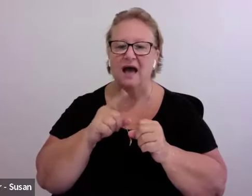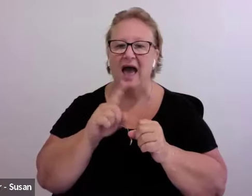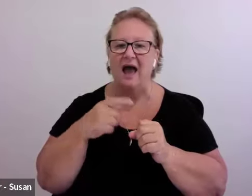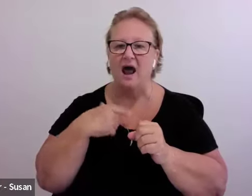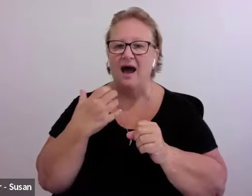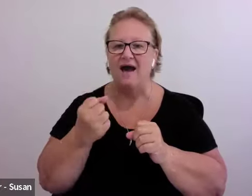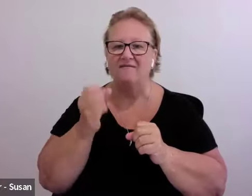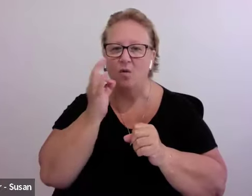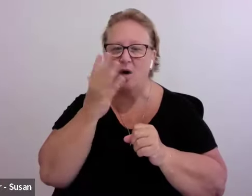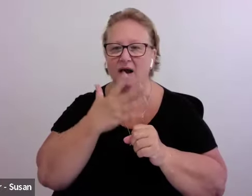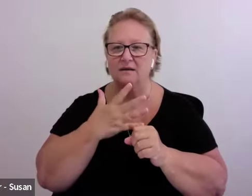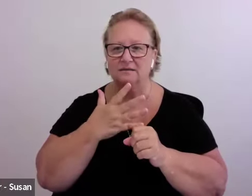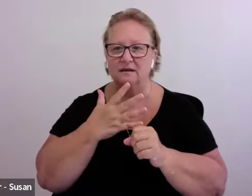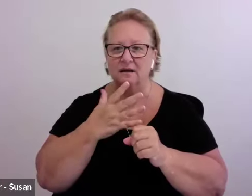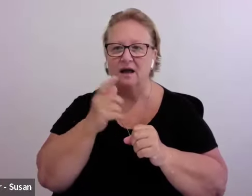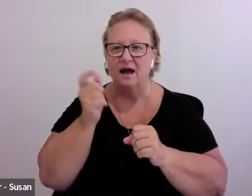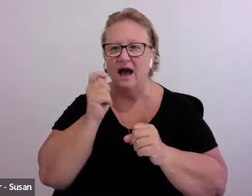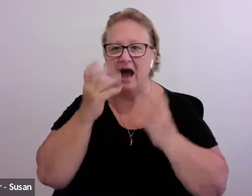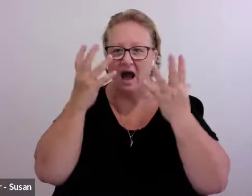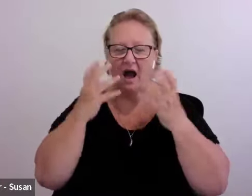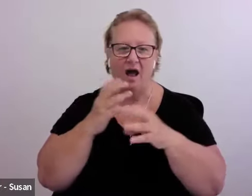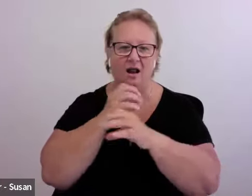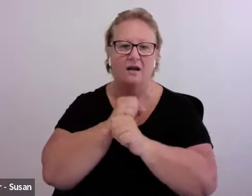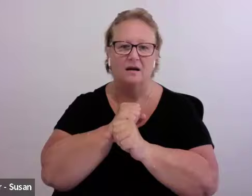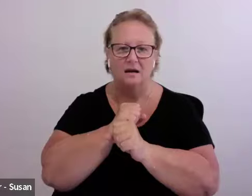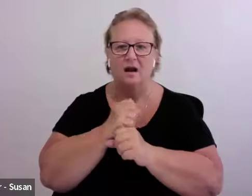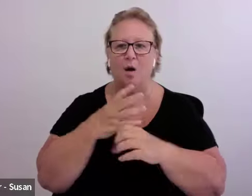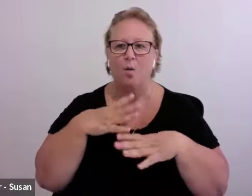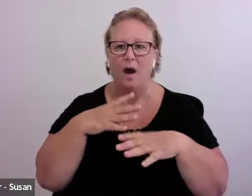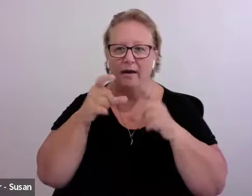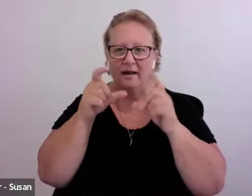pronouns are she/her. I'm joining from the lands of the